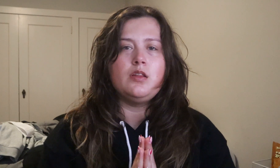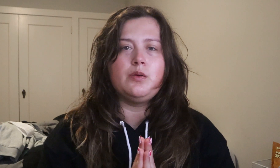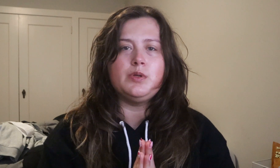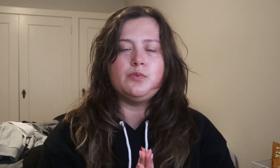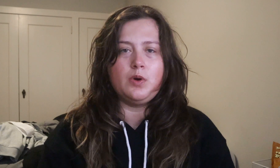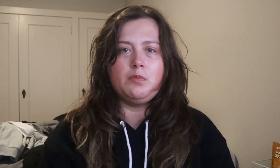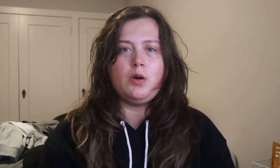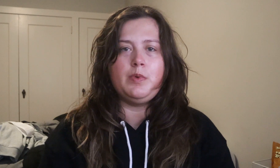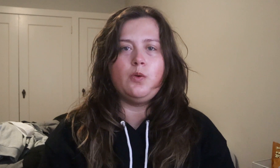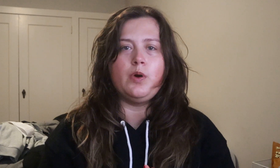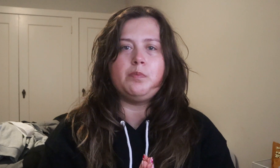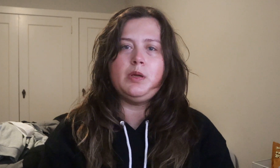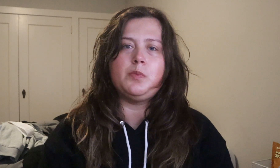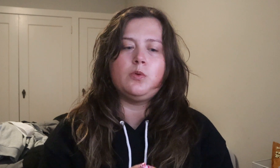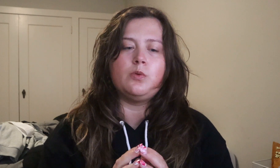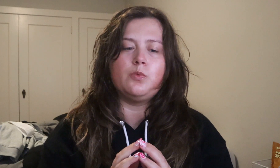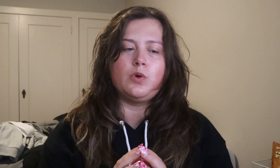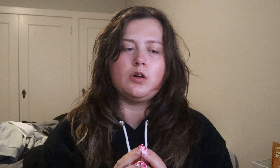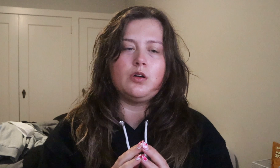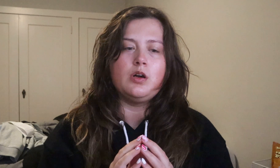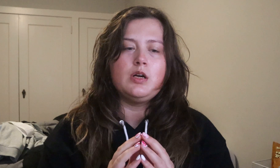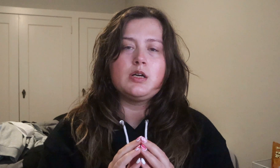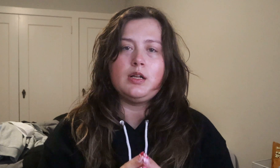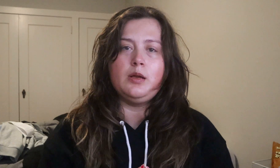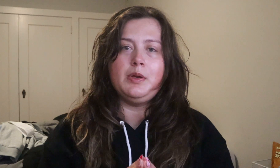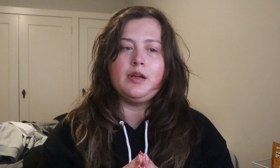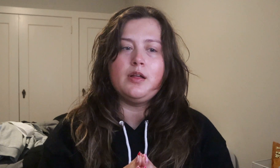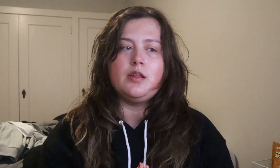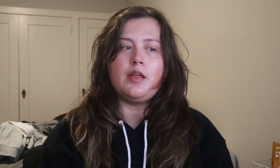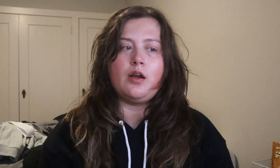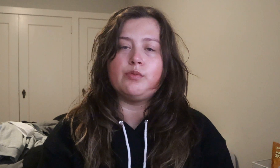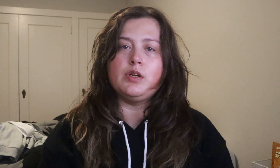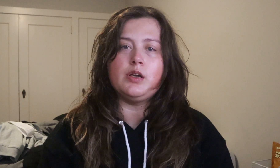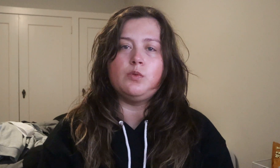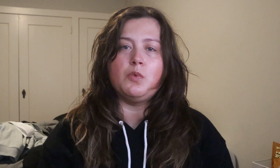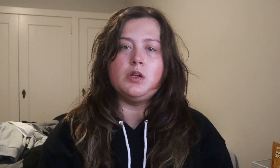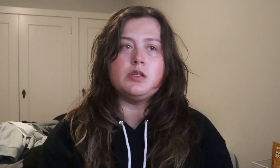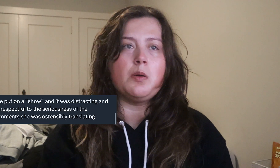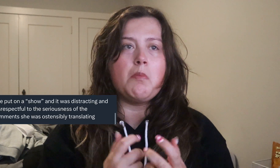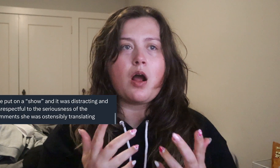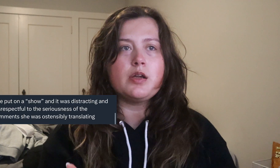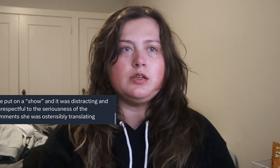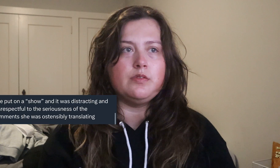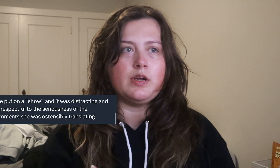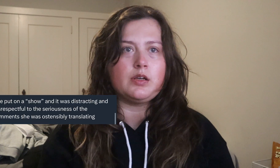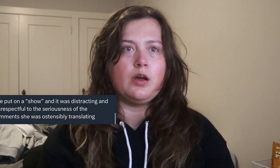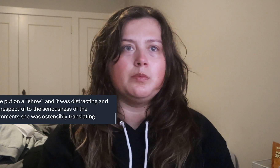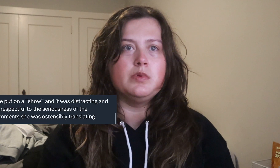There was one moment where people were claiming that Regan was mocking the victims,